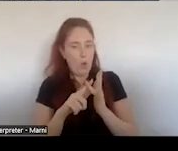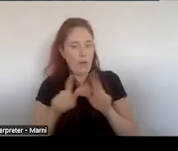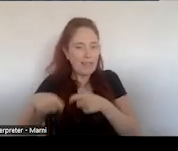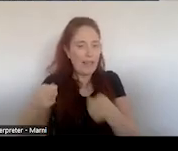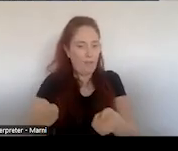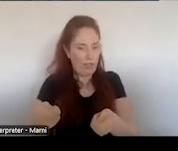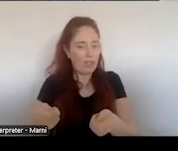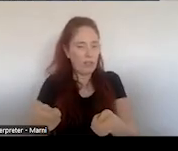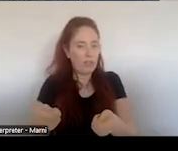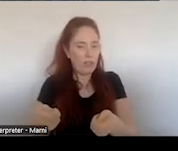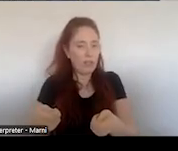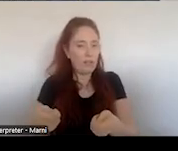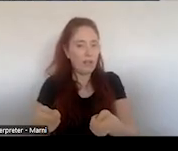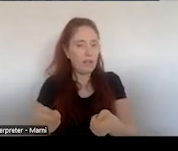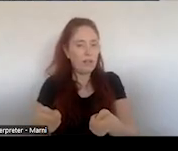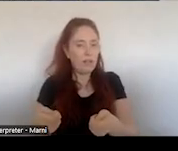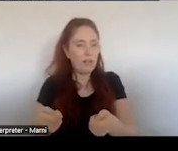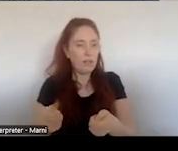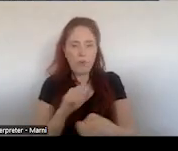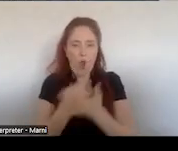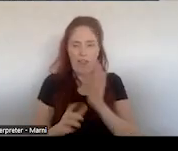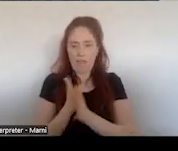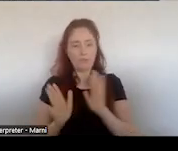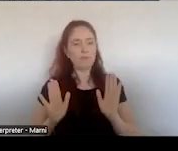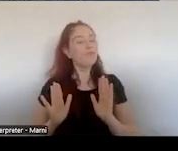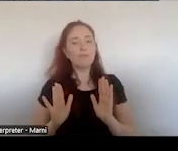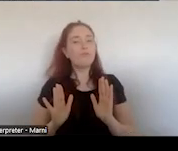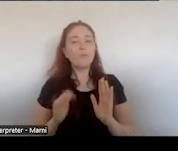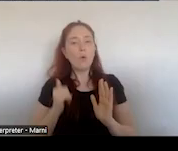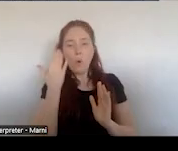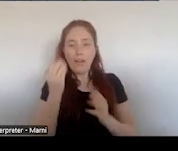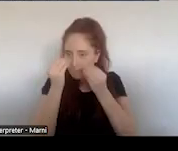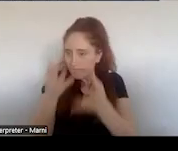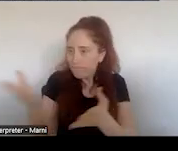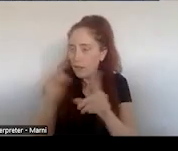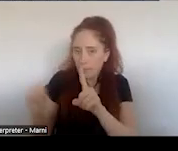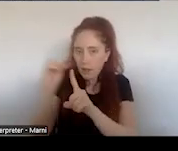but we are also keeping in touch and keeping the sector up-to-date and informed across the entire